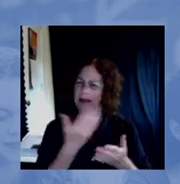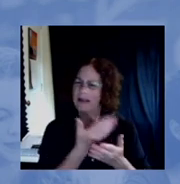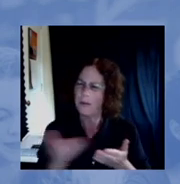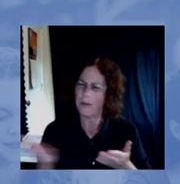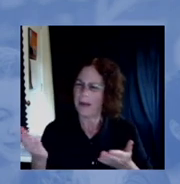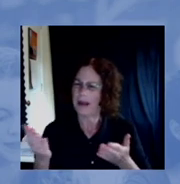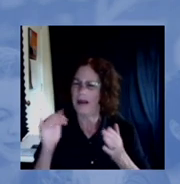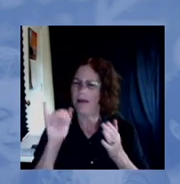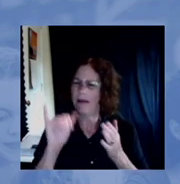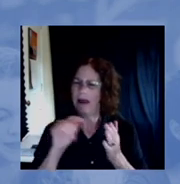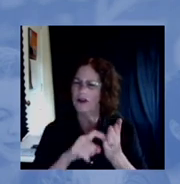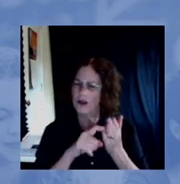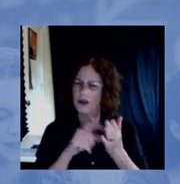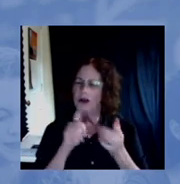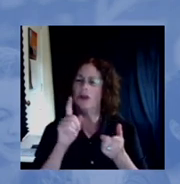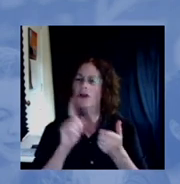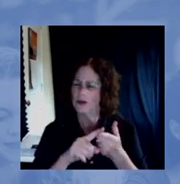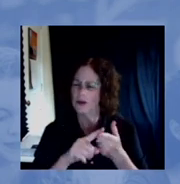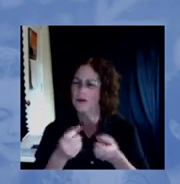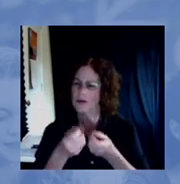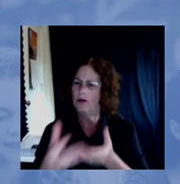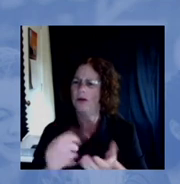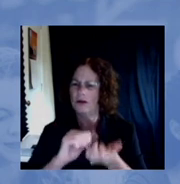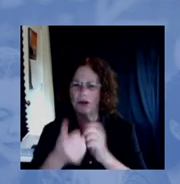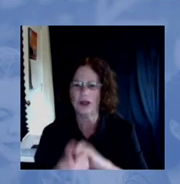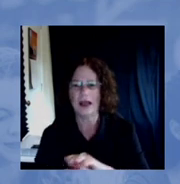TO EFFECTUATE CHANGE. IF I'M LEADER OF A SCHOOL IN THE CONTEXT OF